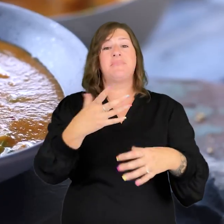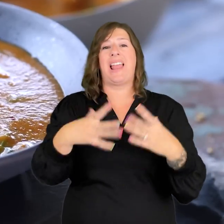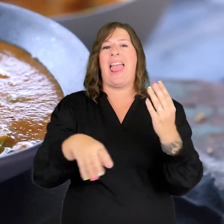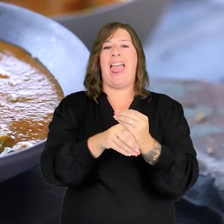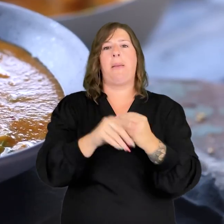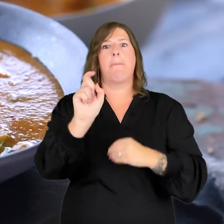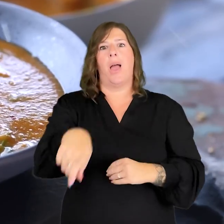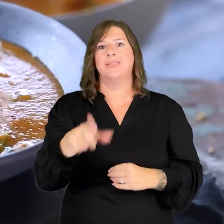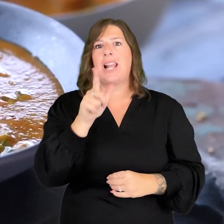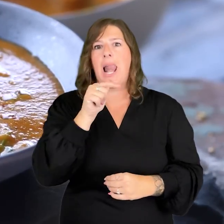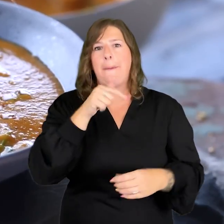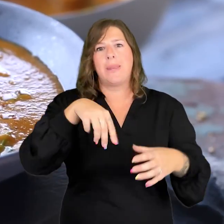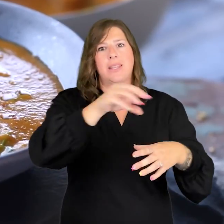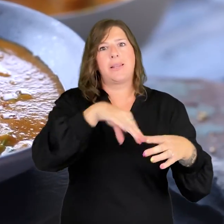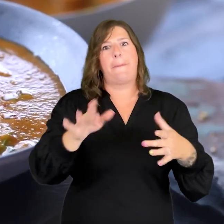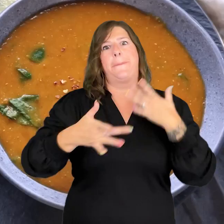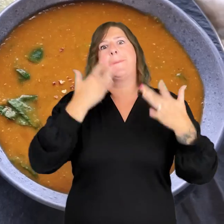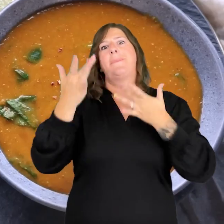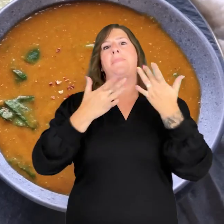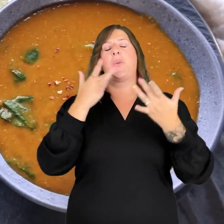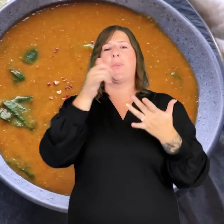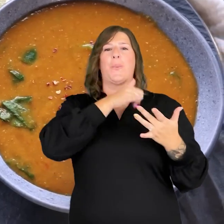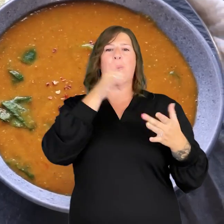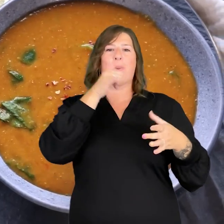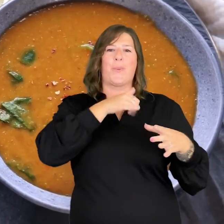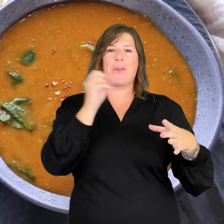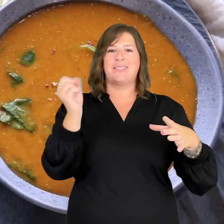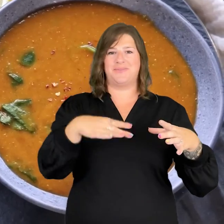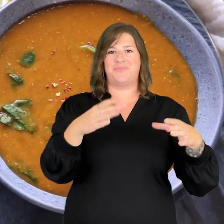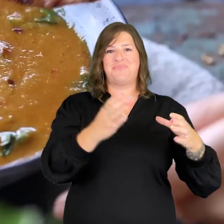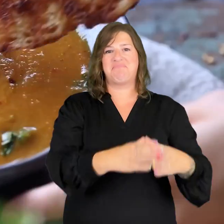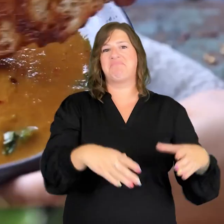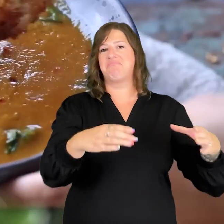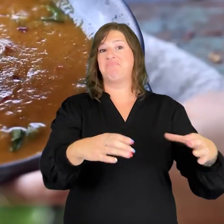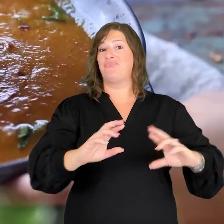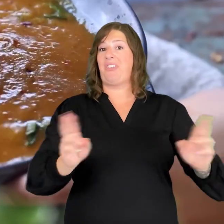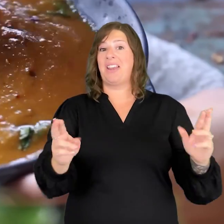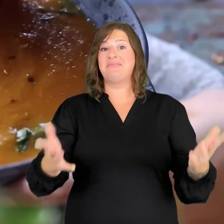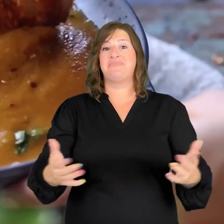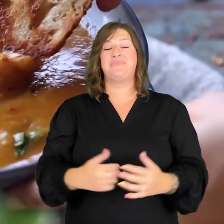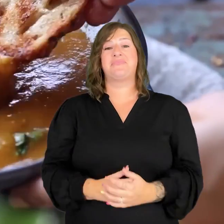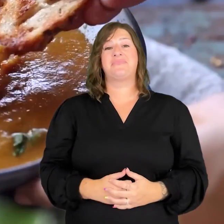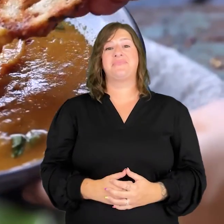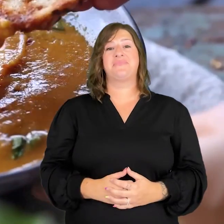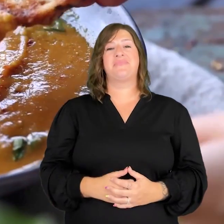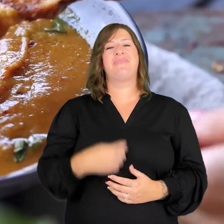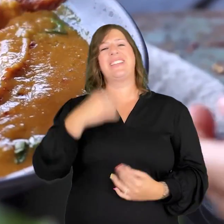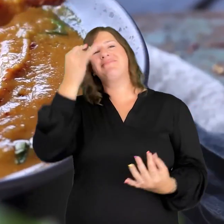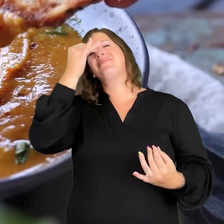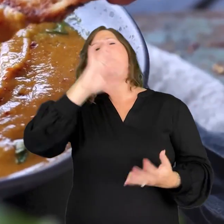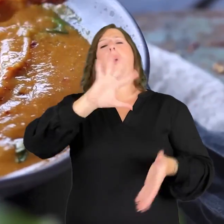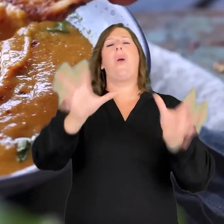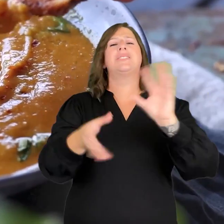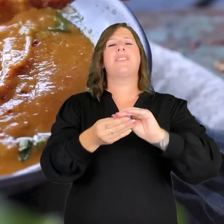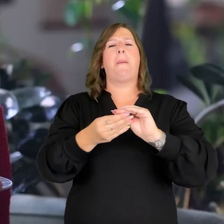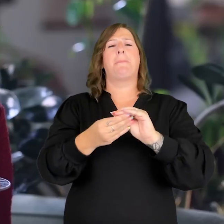juice is non-negotiable for this one. It just gives it a beautiful, bright finish. I think if I could sum up all of these recipes